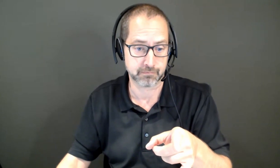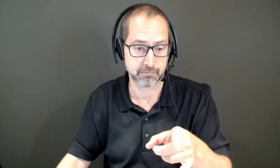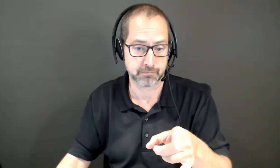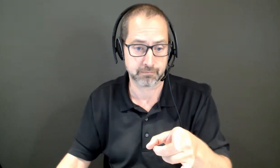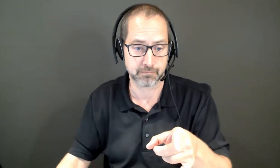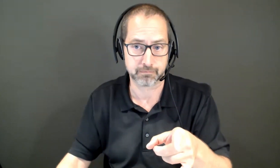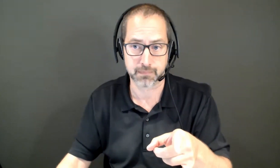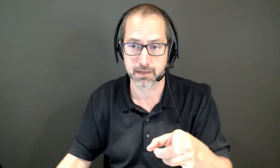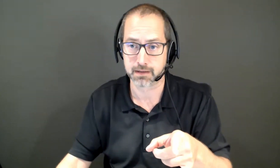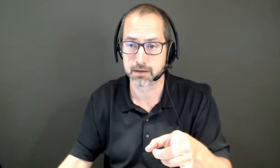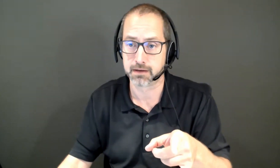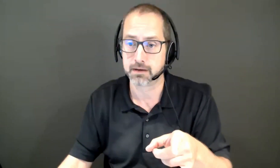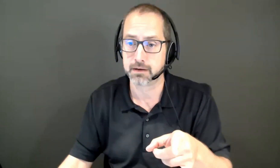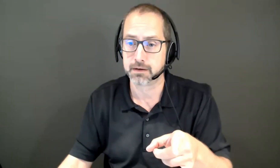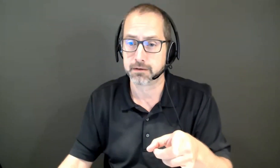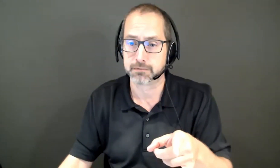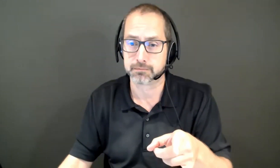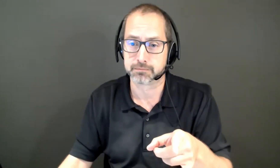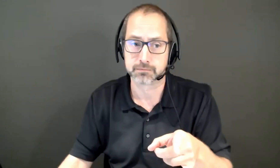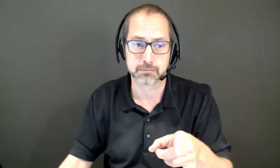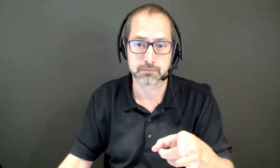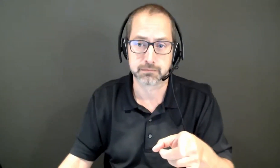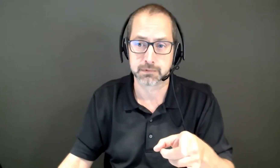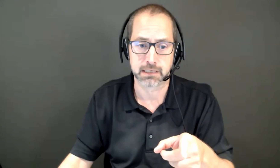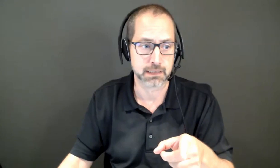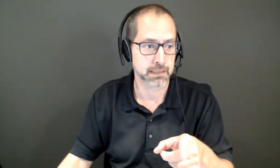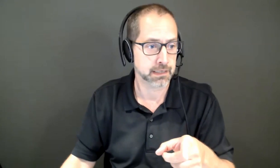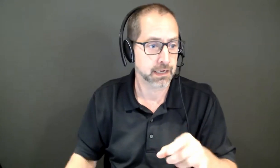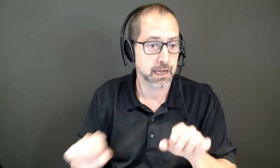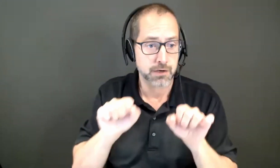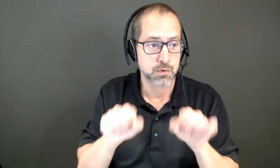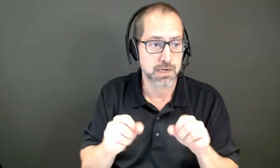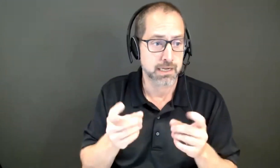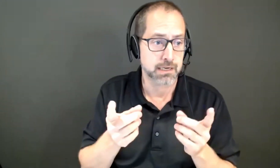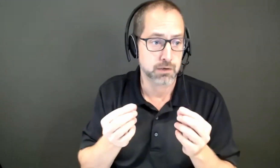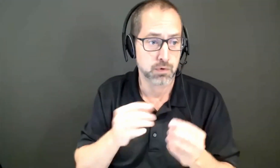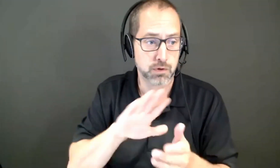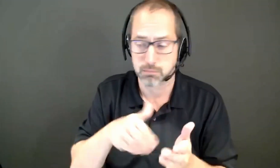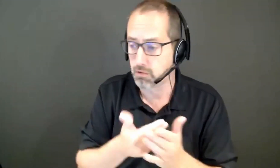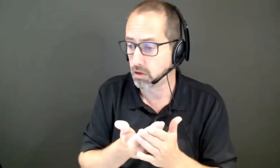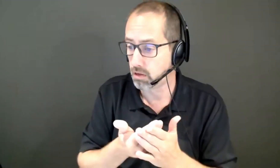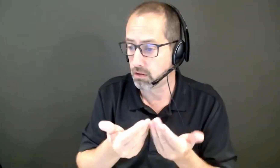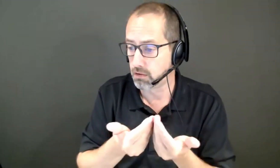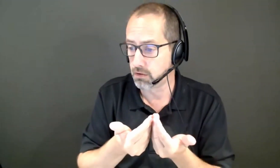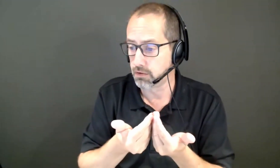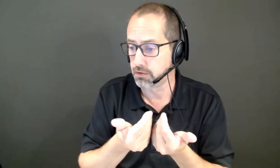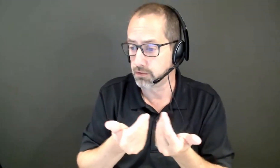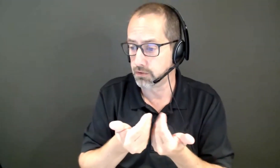also do them separately. You don’t have to have all four in the mix, as today I just have Sage in